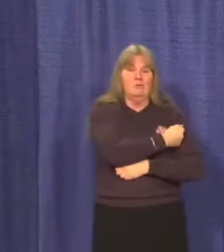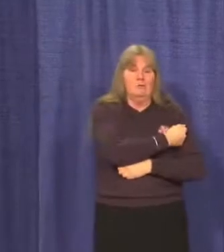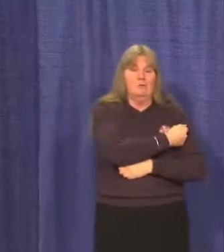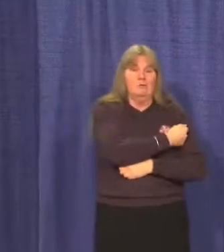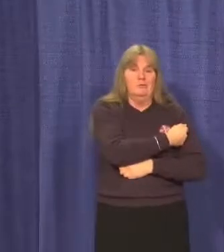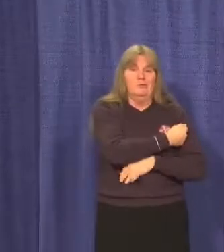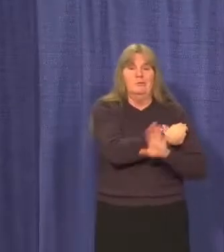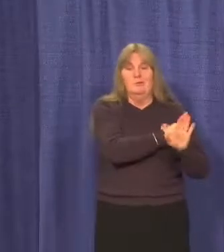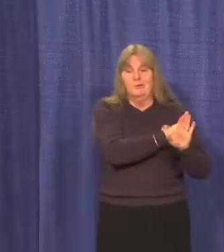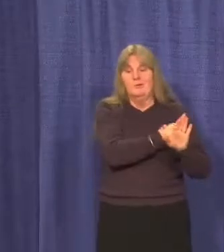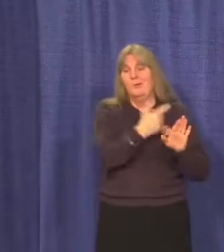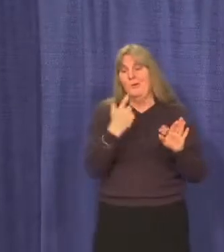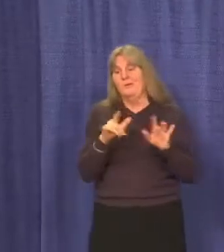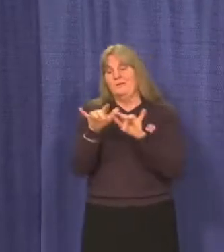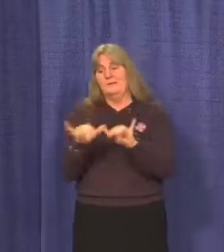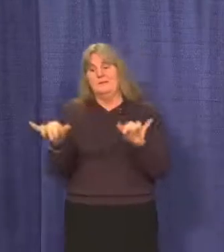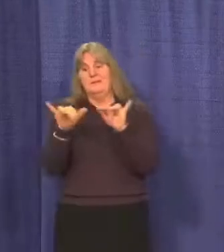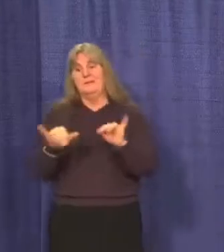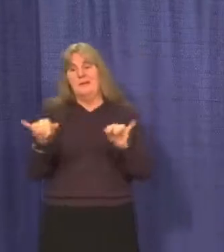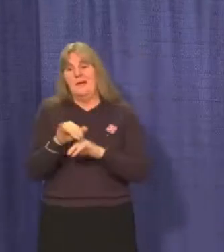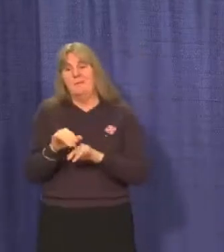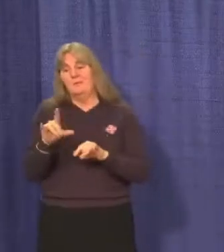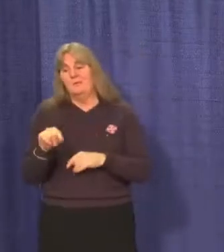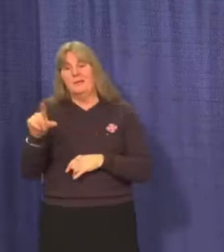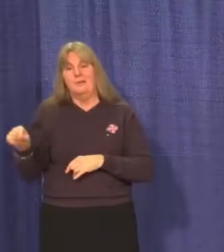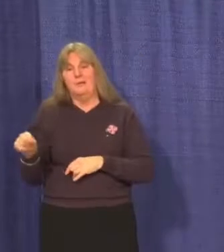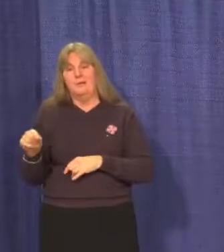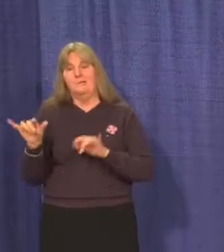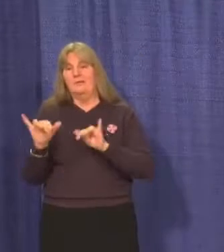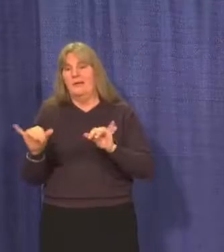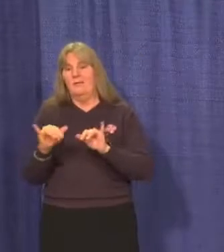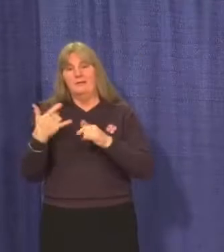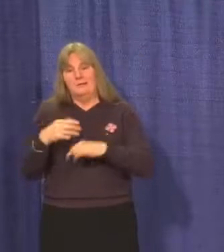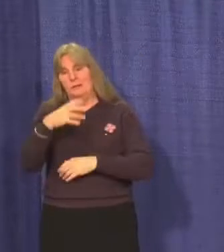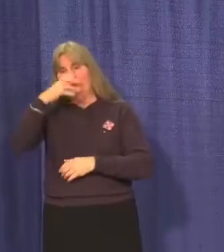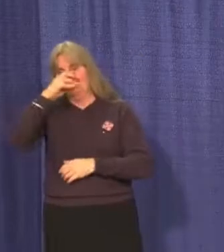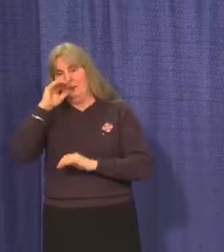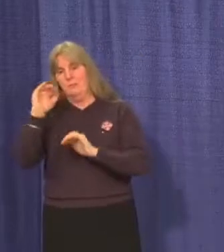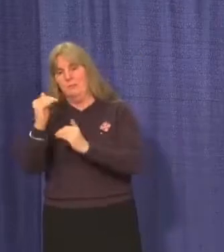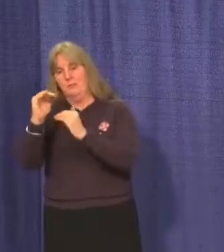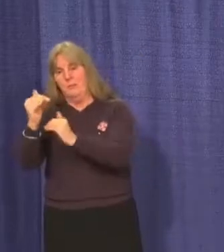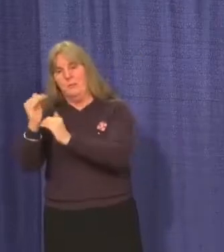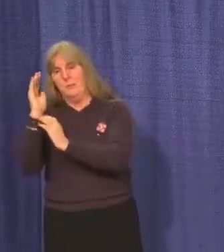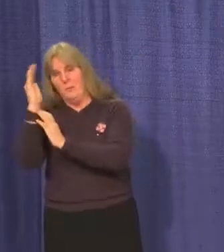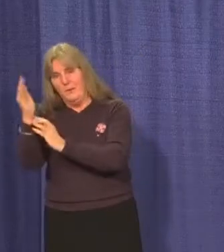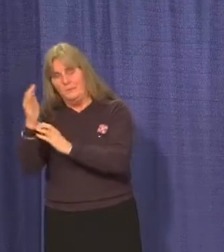more similar to 2020 than any of us would like. As the premier says,